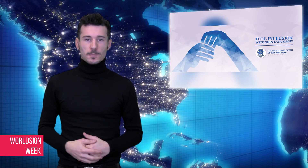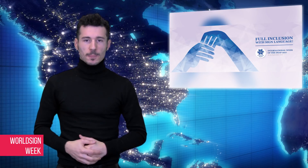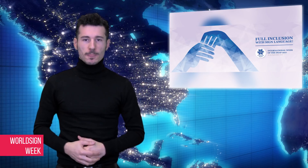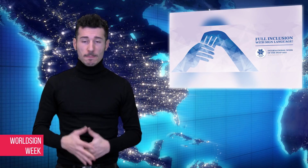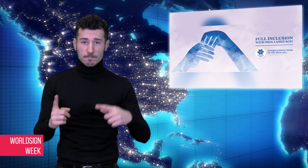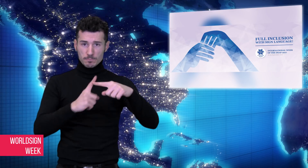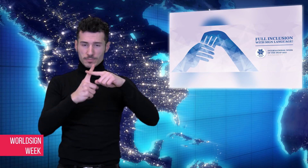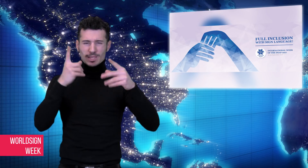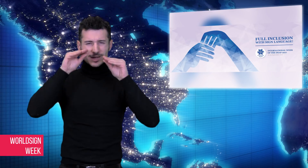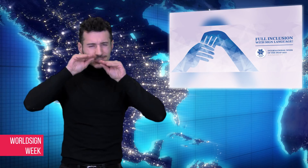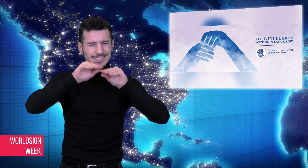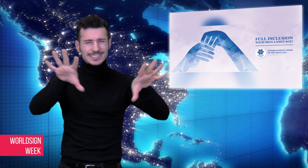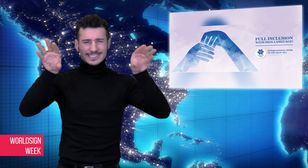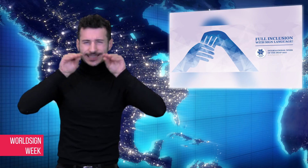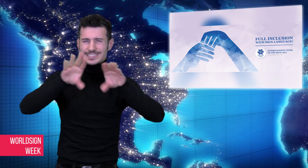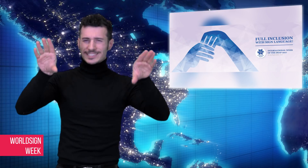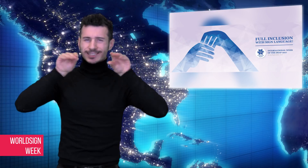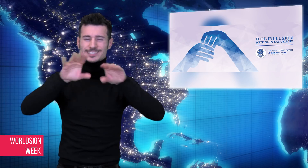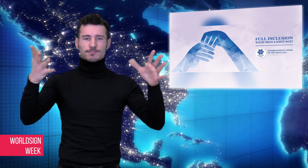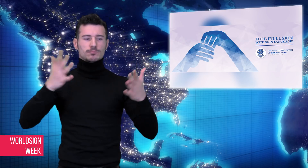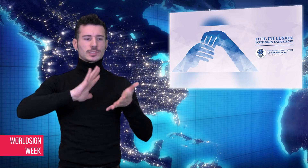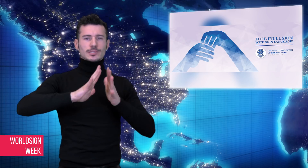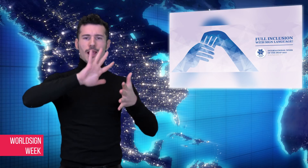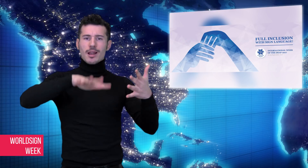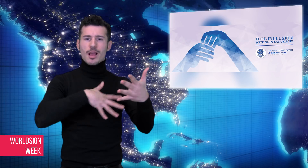Emphasis would be made on the